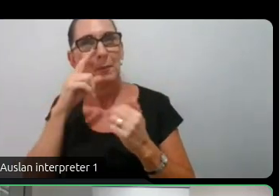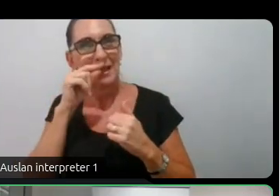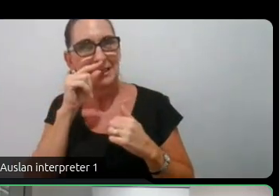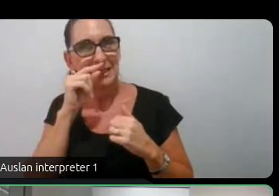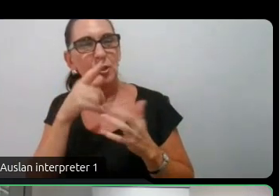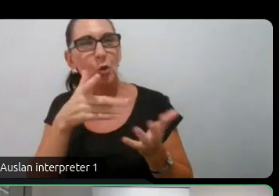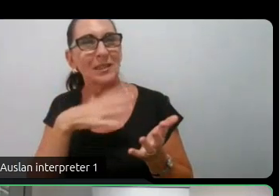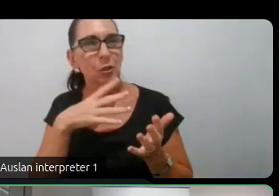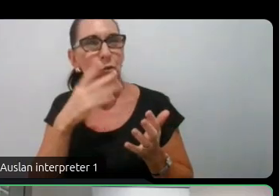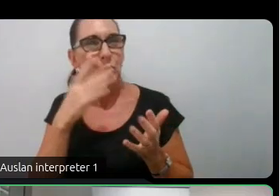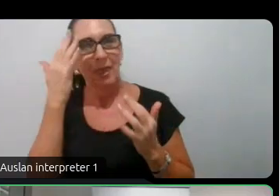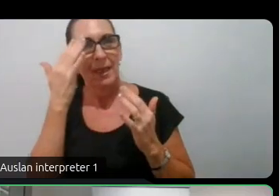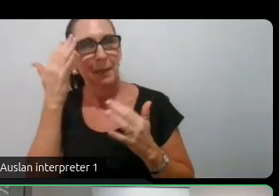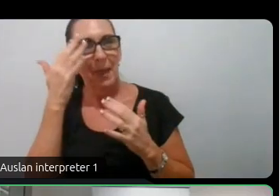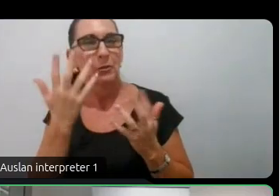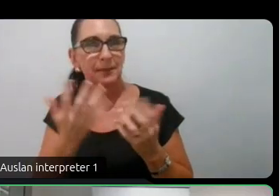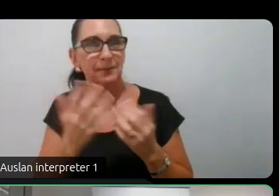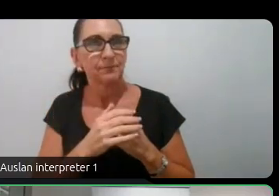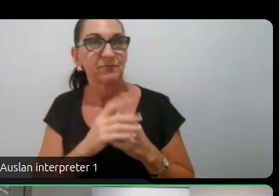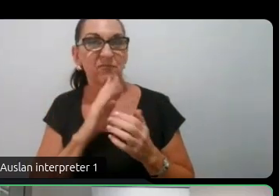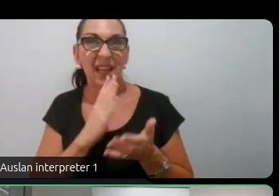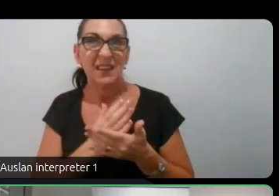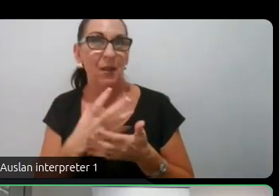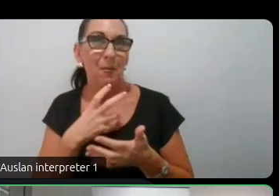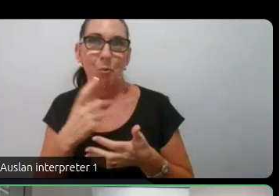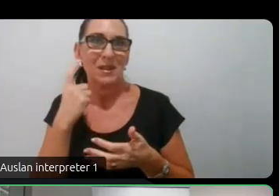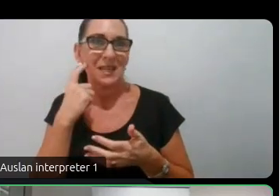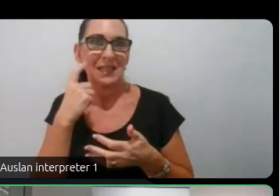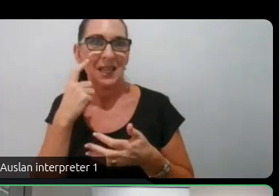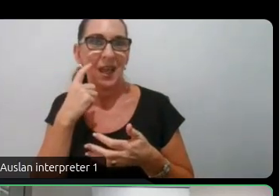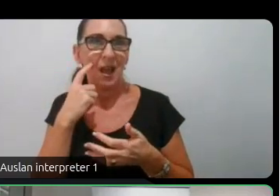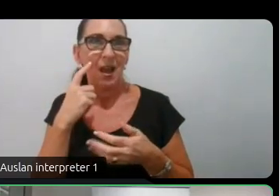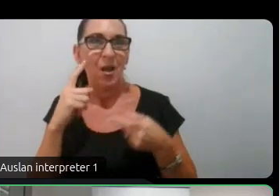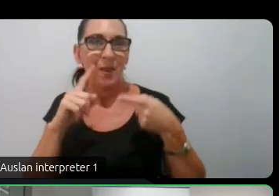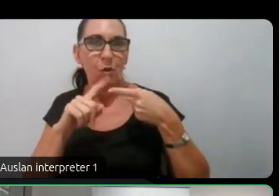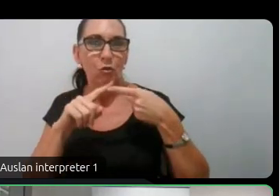Um definitely easier to say or to try and get that lean from what you've already gained access for